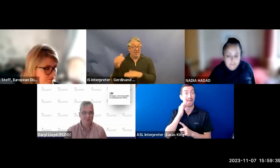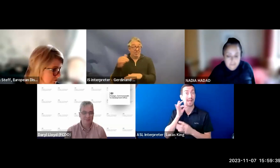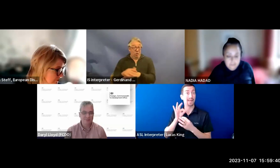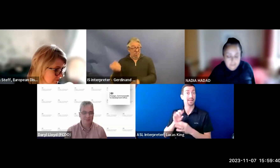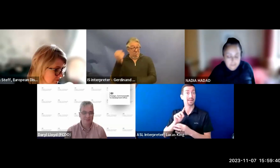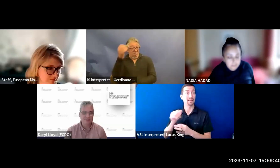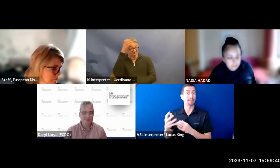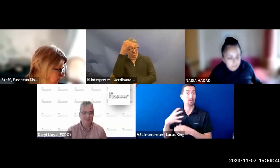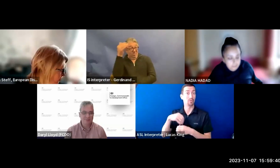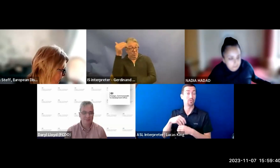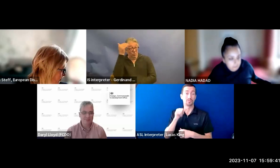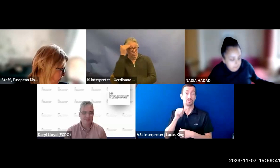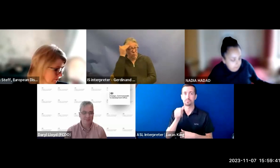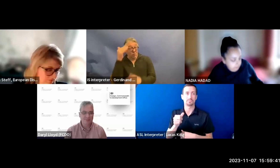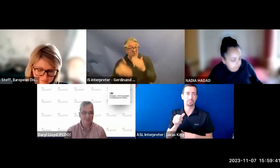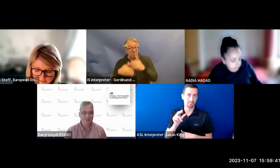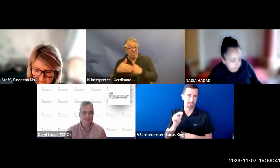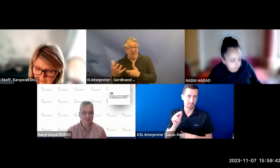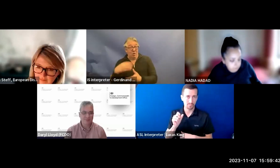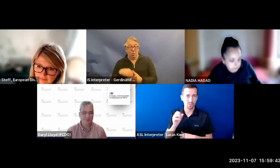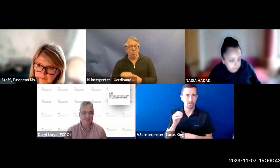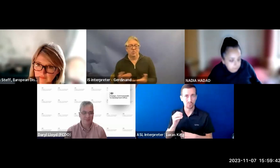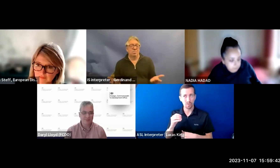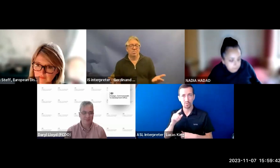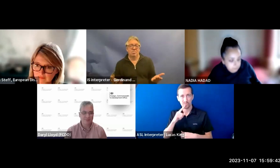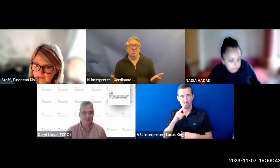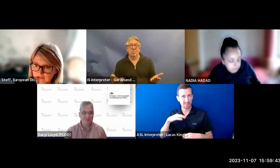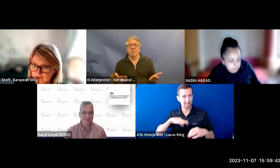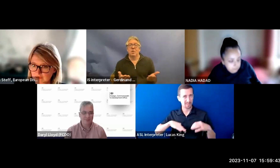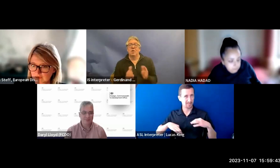So it's a win-win relation in a way,